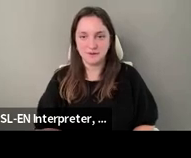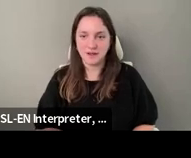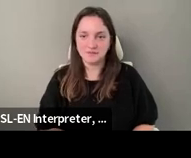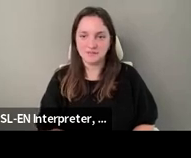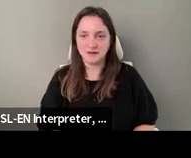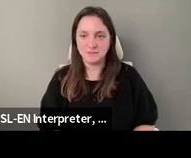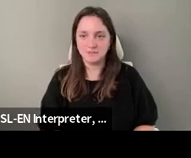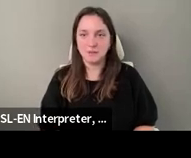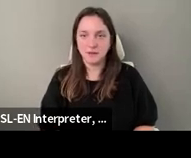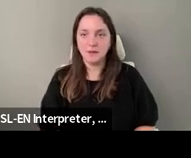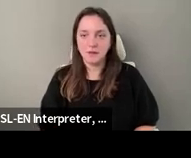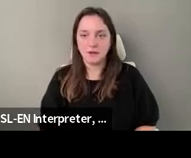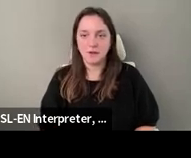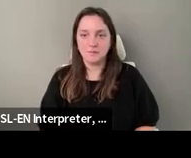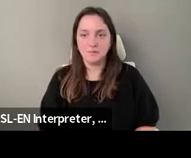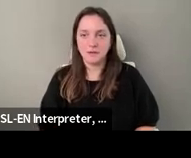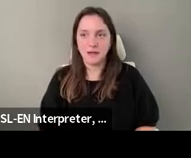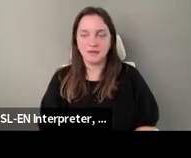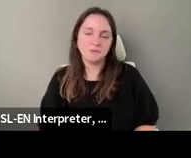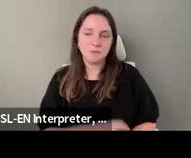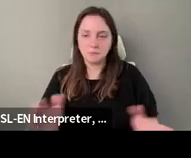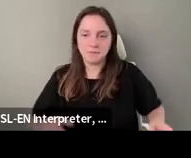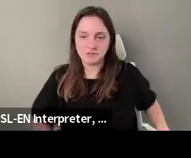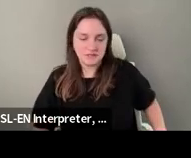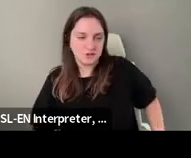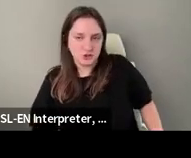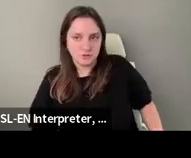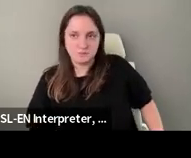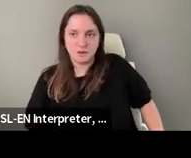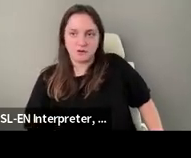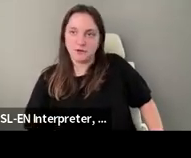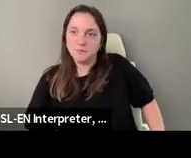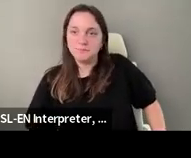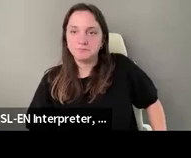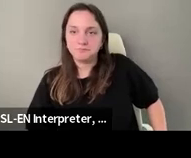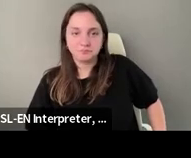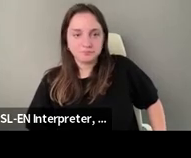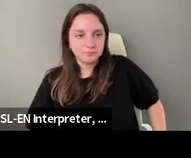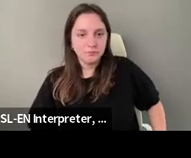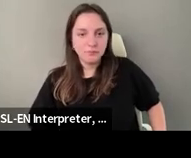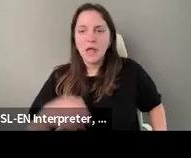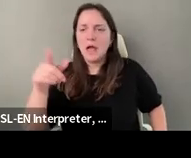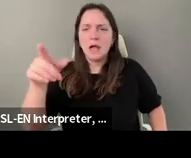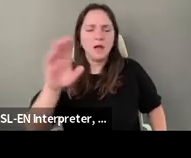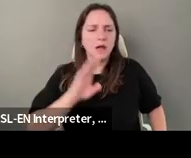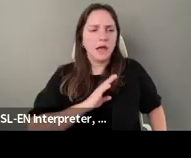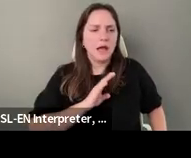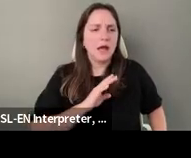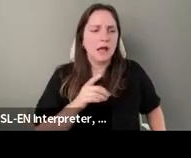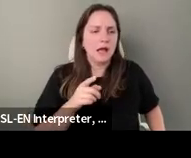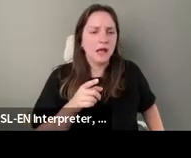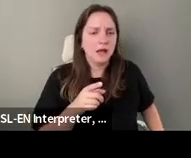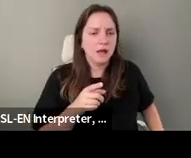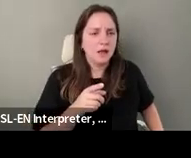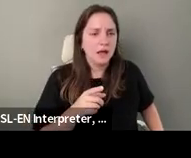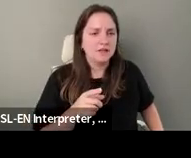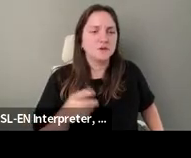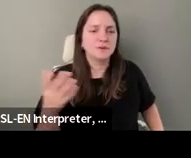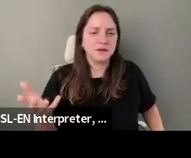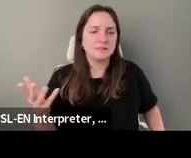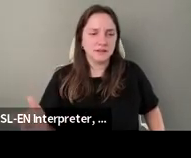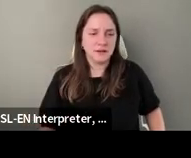just need to choose speaker